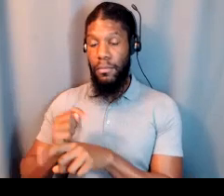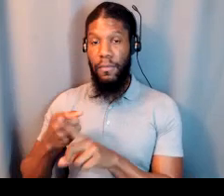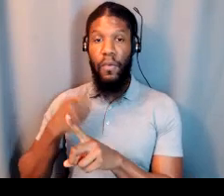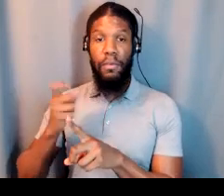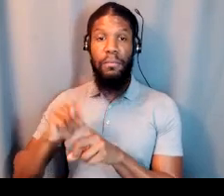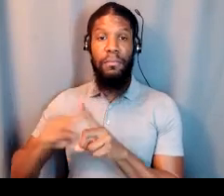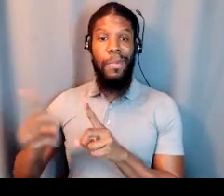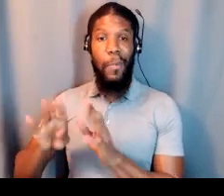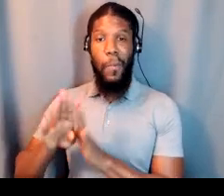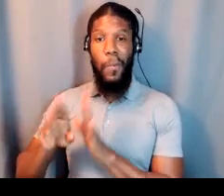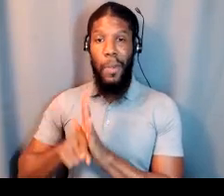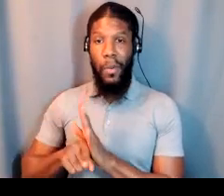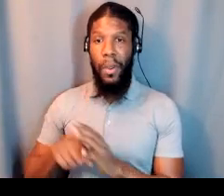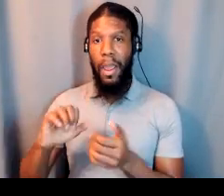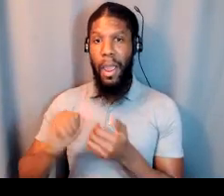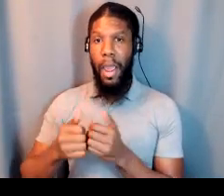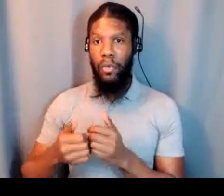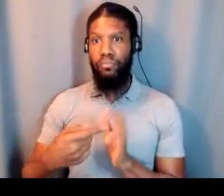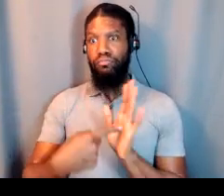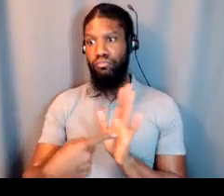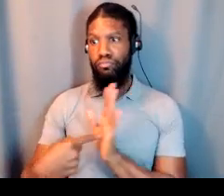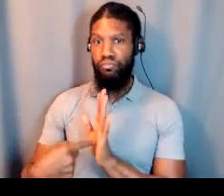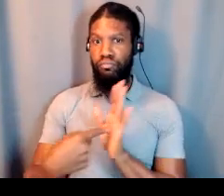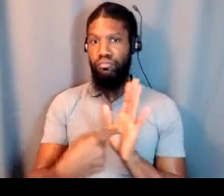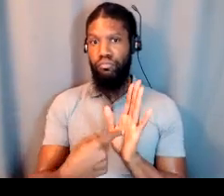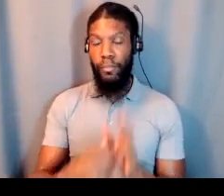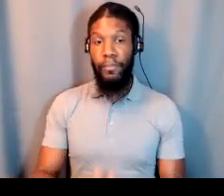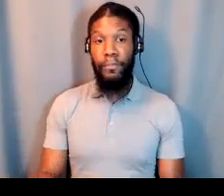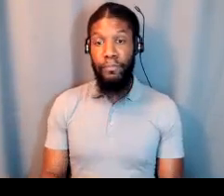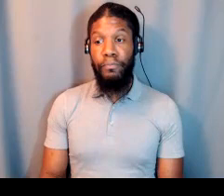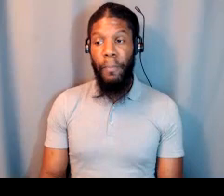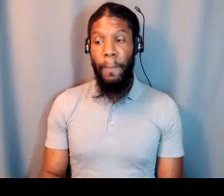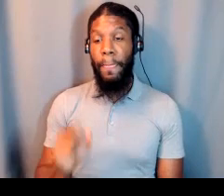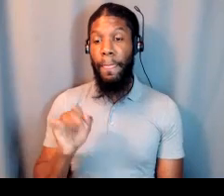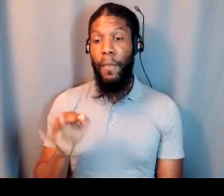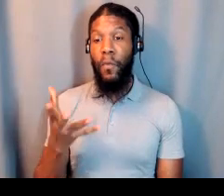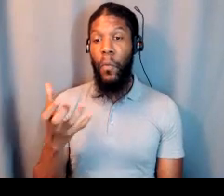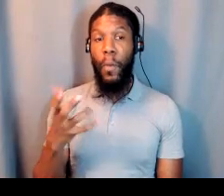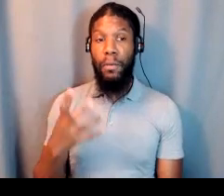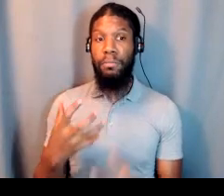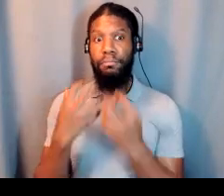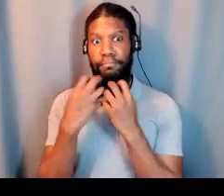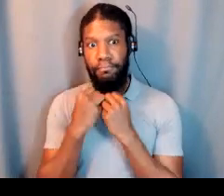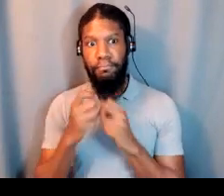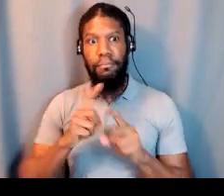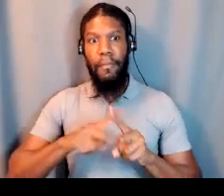But it also doesn't hurt, too, thinking about consultants. If you're trying to value different Englishes, to draw on the consultants themselves